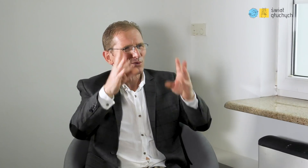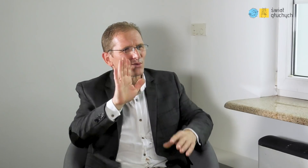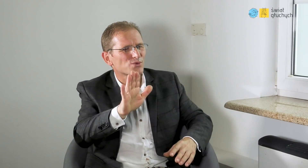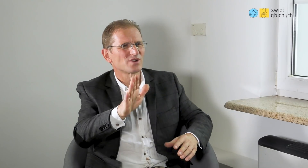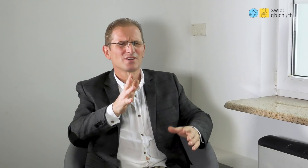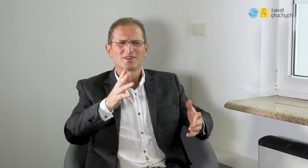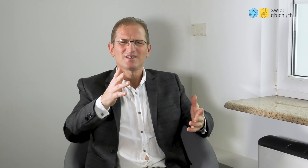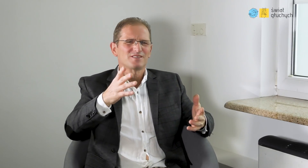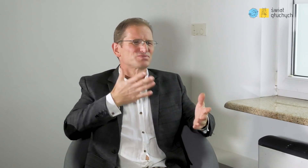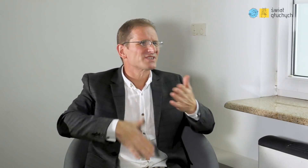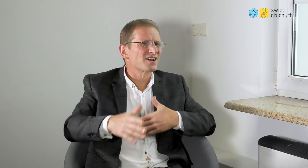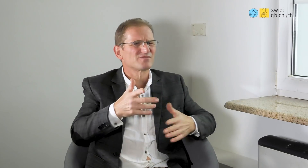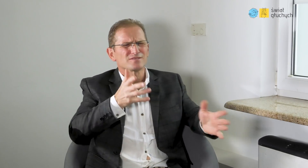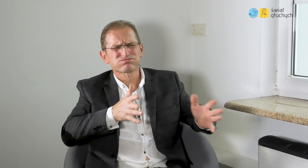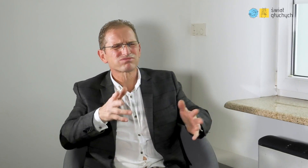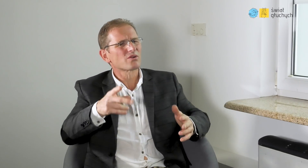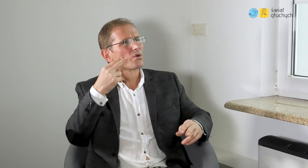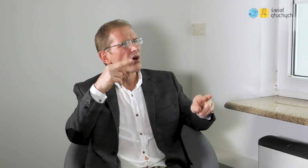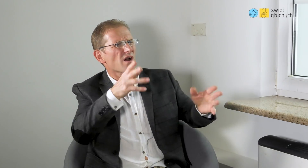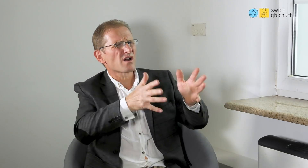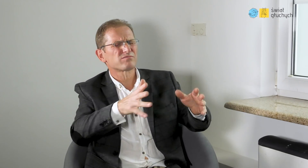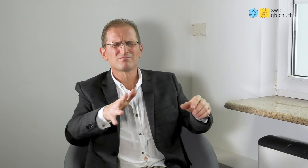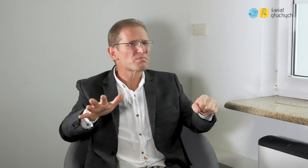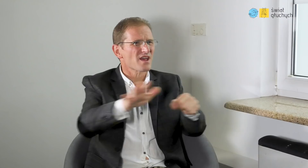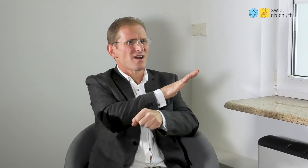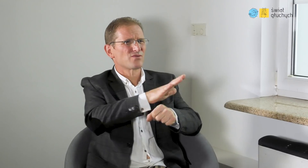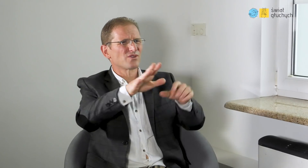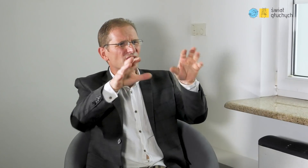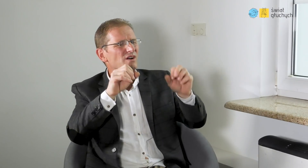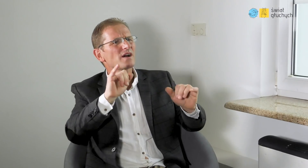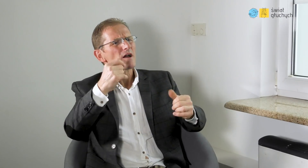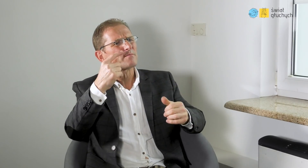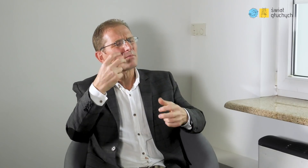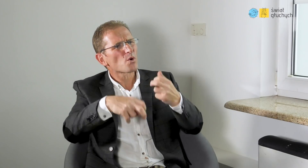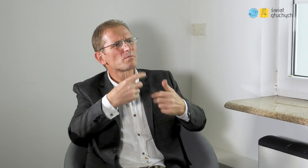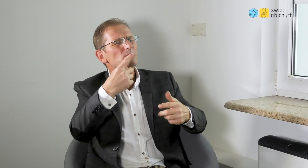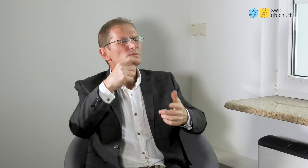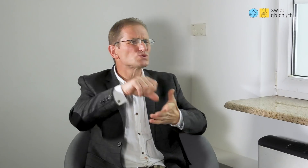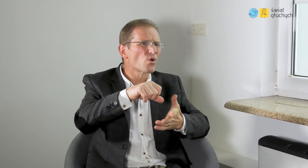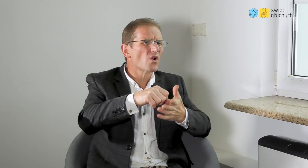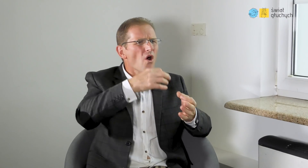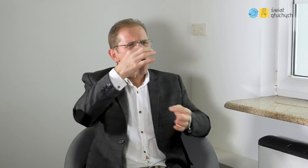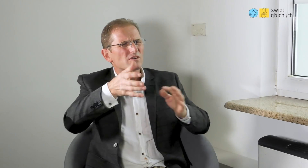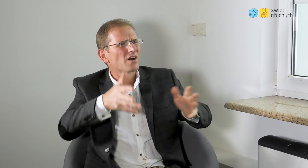There's a lot of culture, contentment, conversation. Deaf people are aware, we talk about problems.